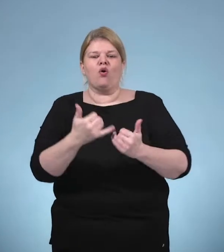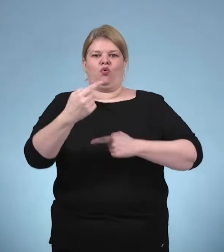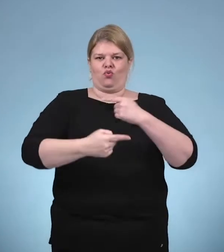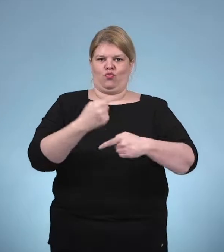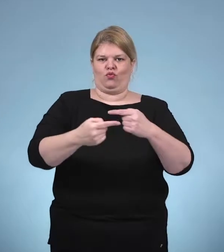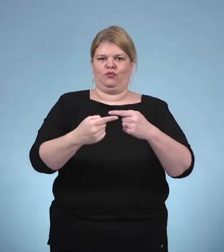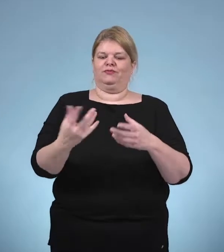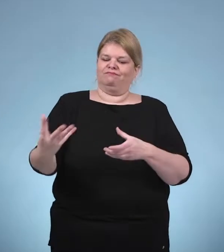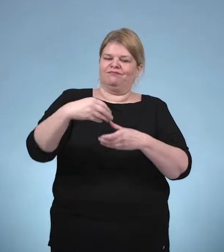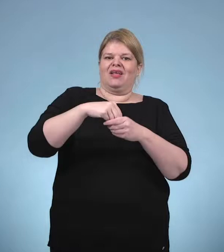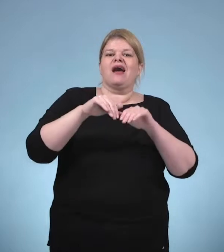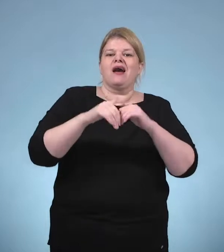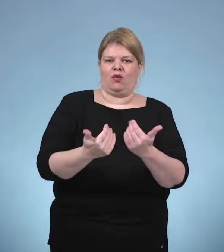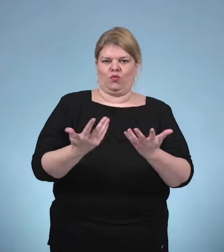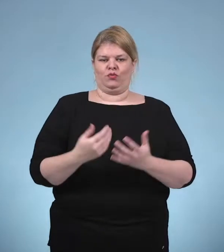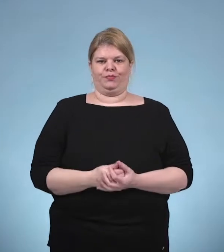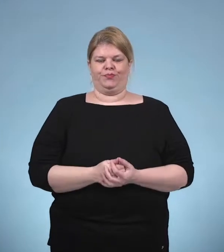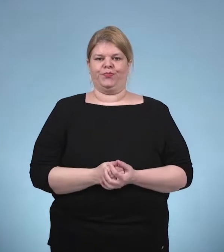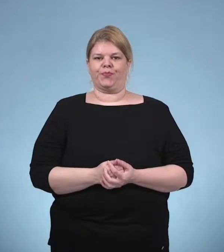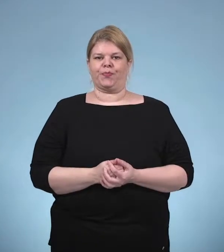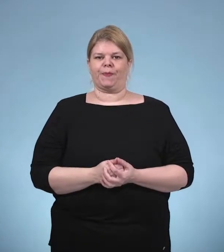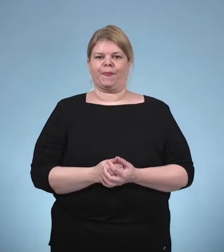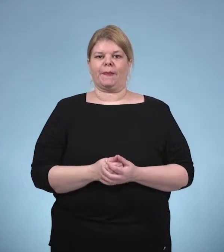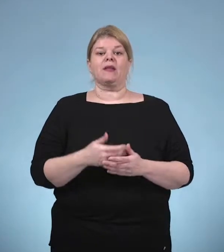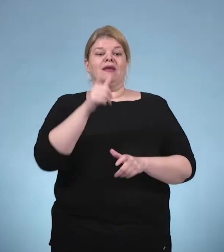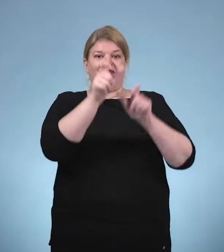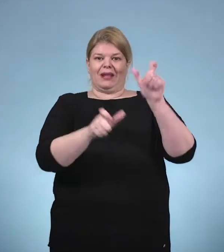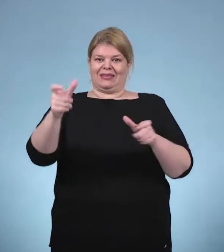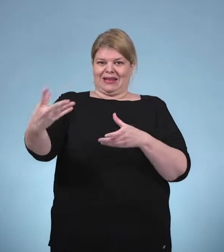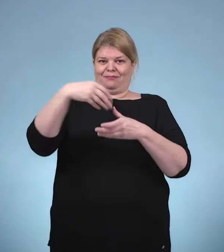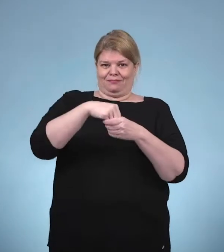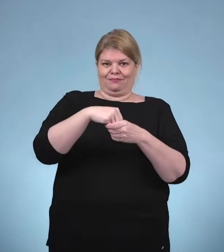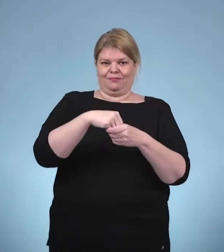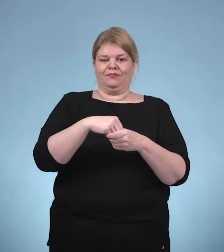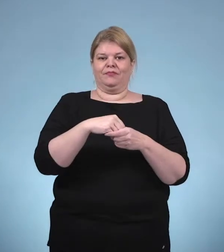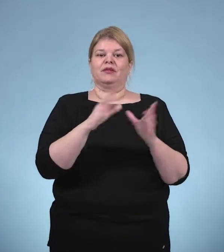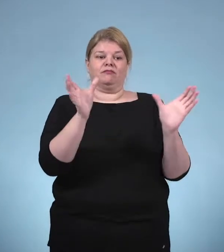into inclusion. Therefore, the participants will develop theatre scenes in small groups.